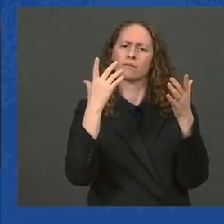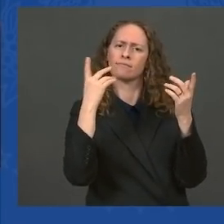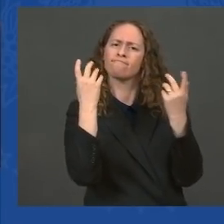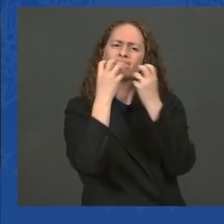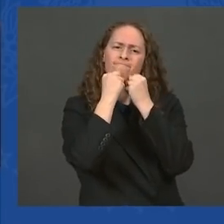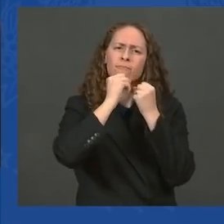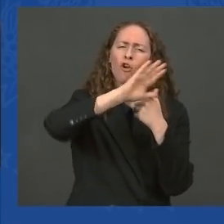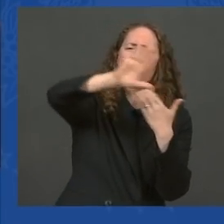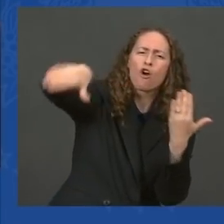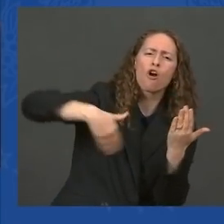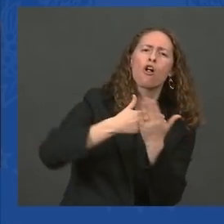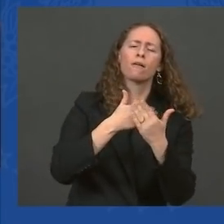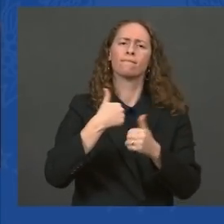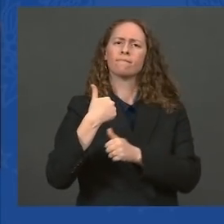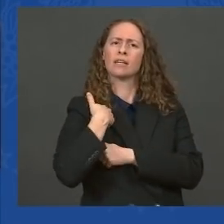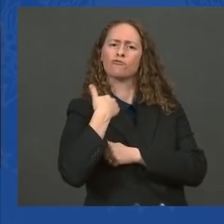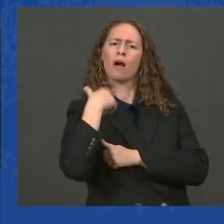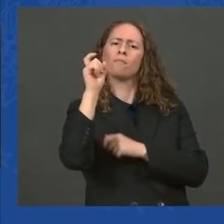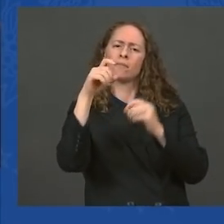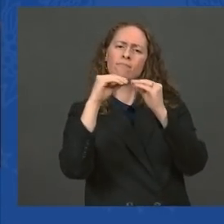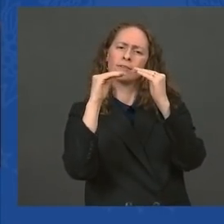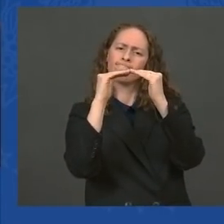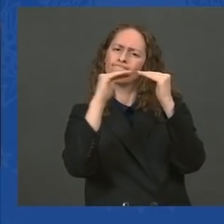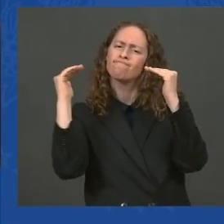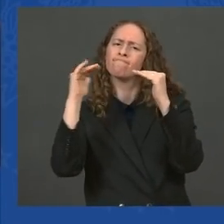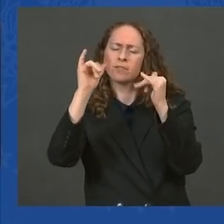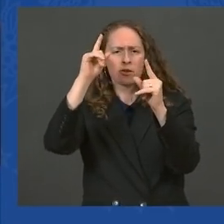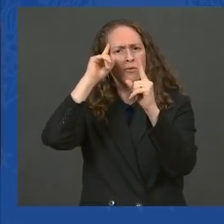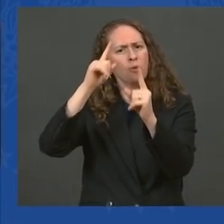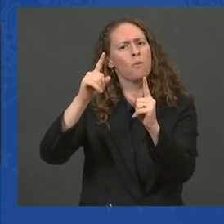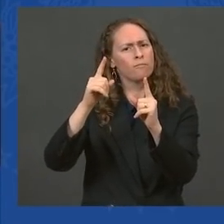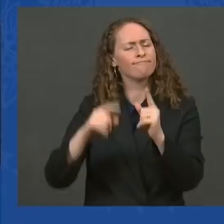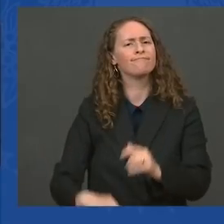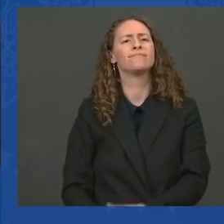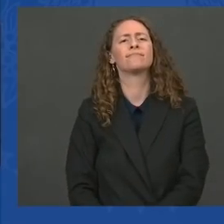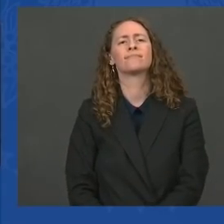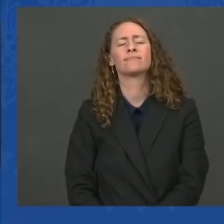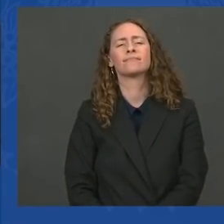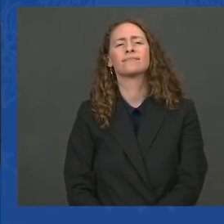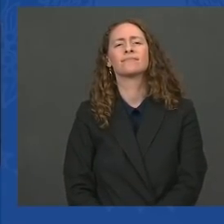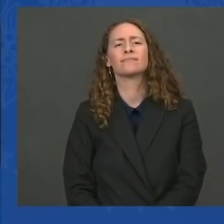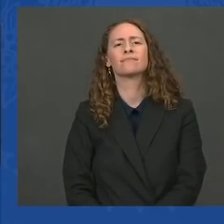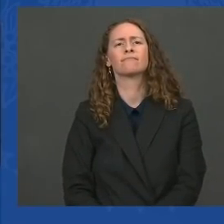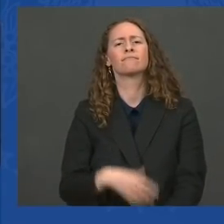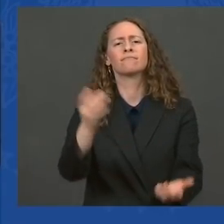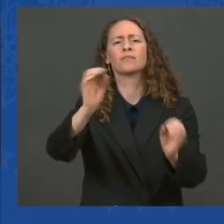with the consideration being no different for -- based on race. And I want to thank and congratulate Senator Warnock,